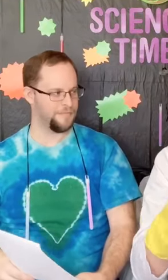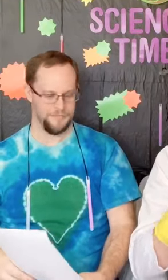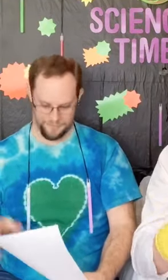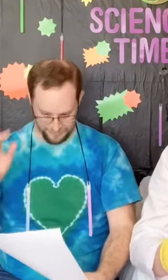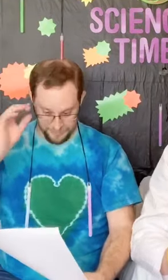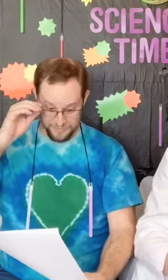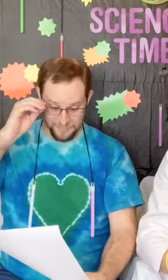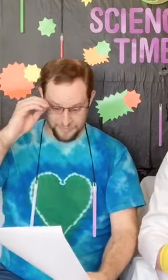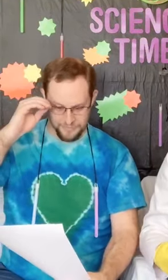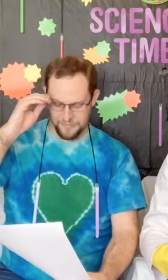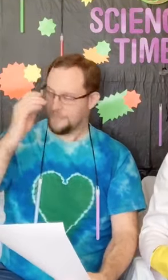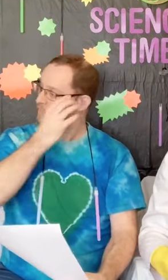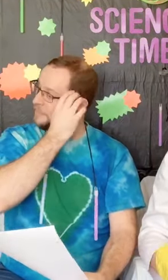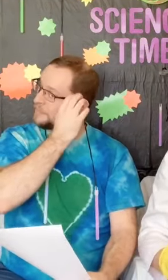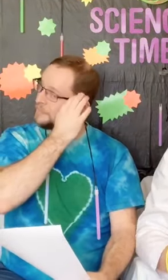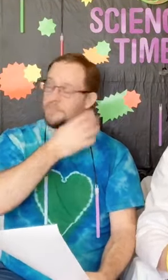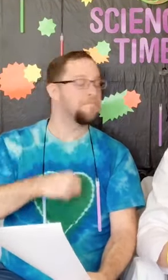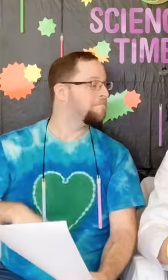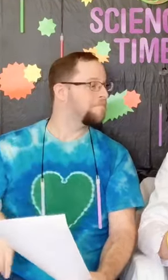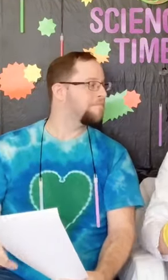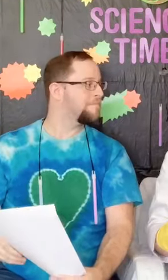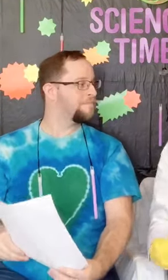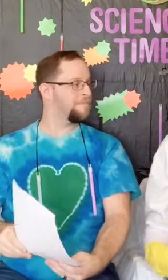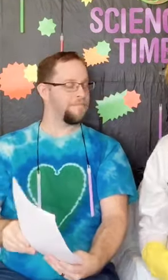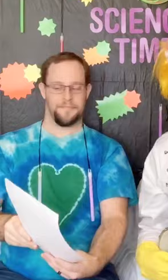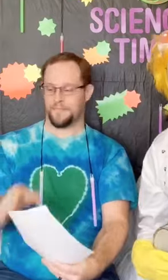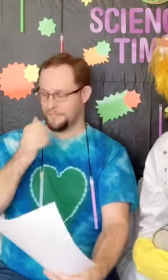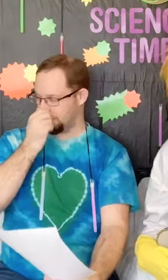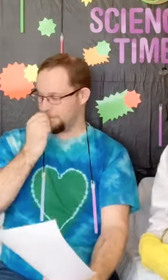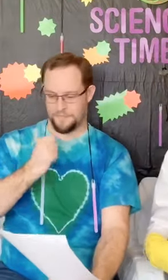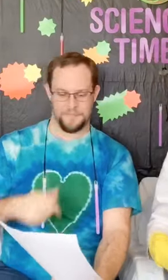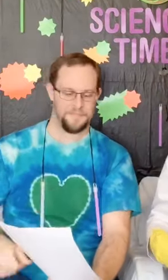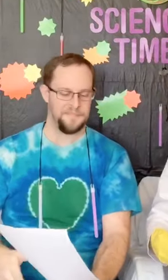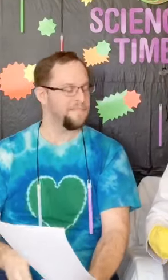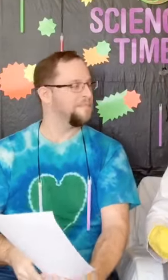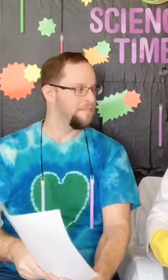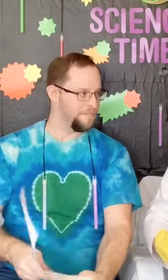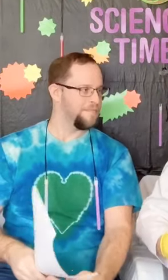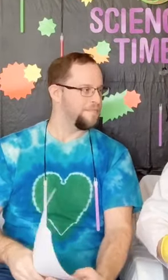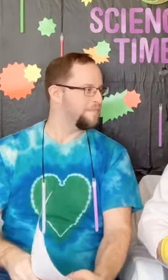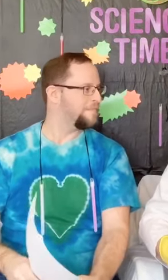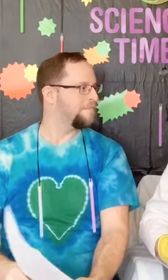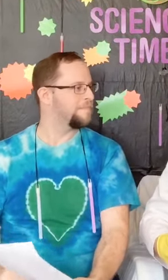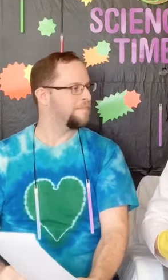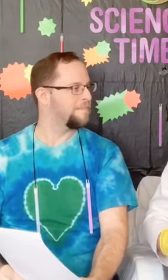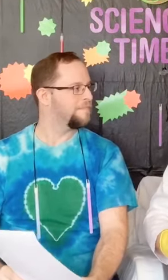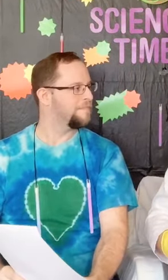and that's about the germs. Okay, and this is what, this is called a Journey of a Germ. So this is what happens